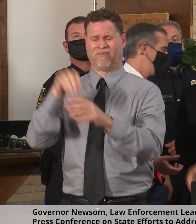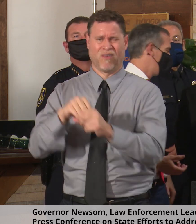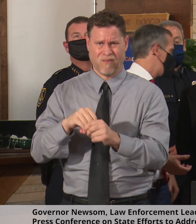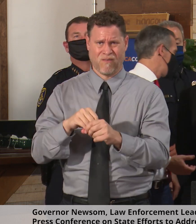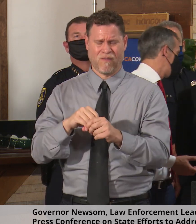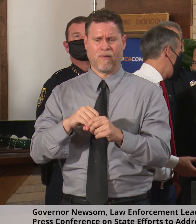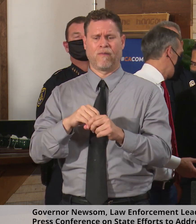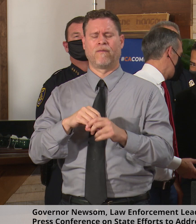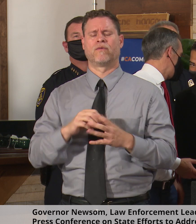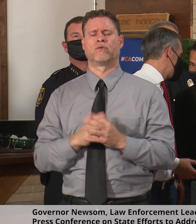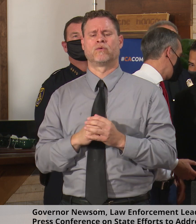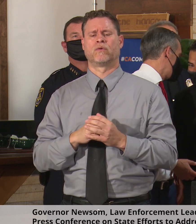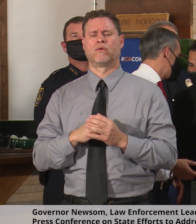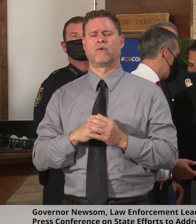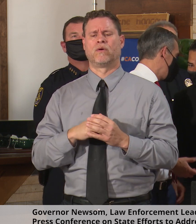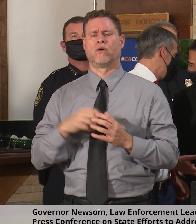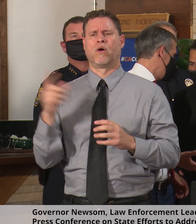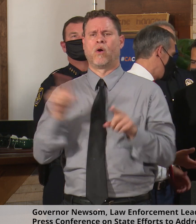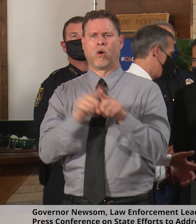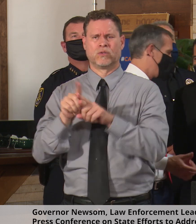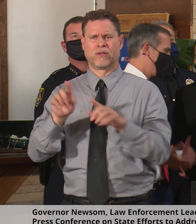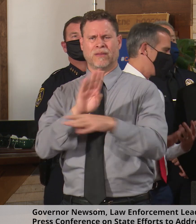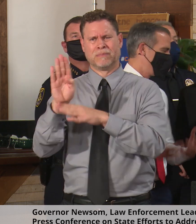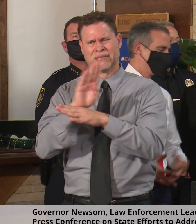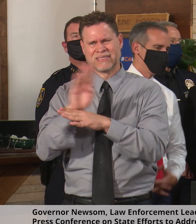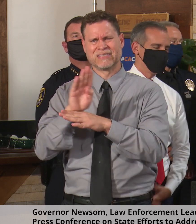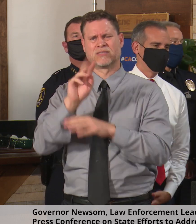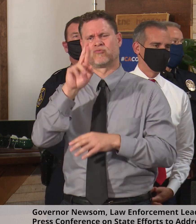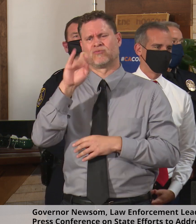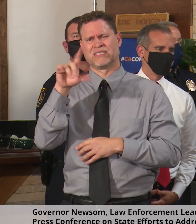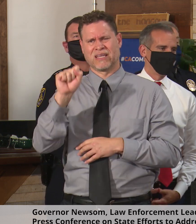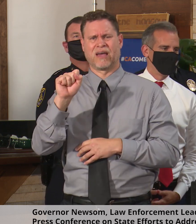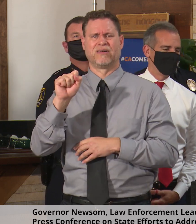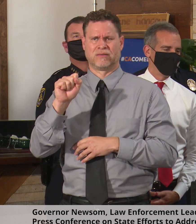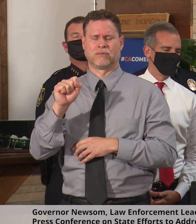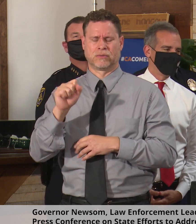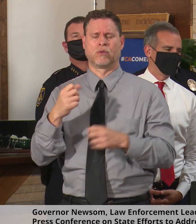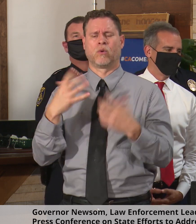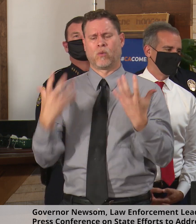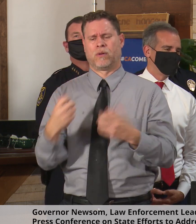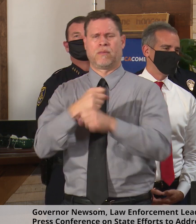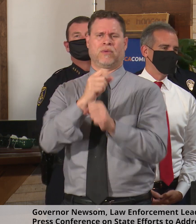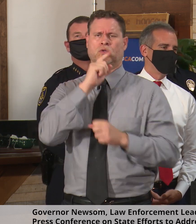but also victimizing our businesses in retail. But we also wanted to make sure we had a heart.